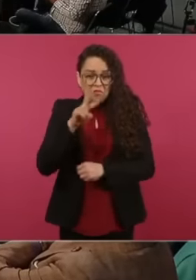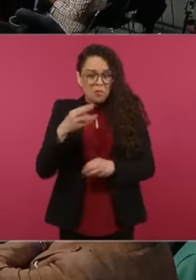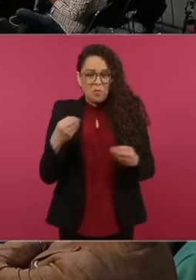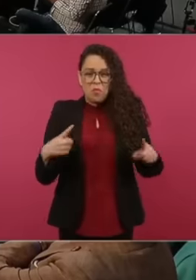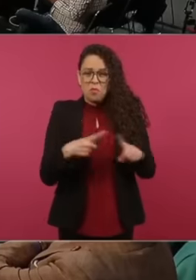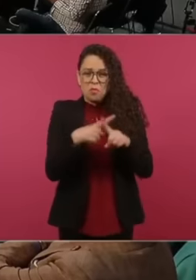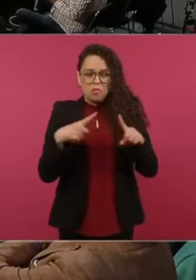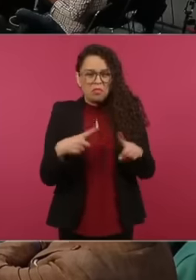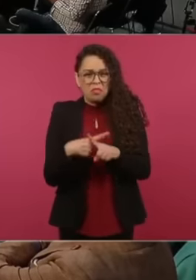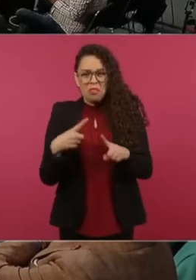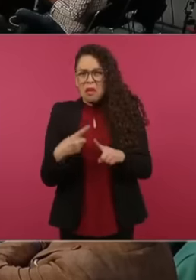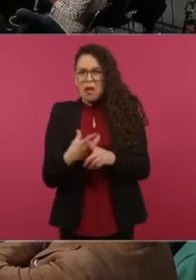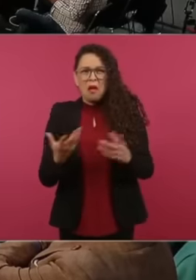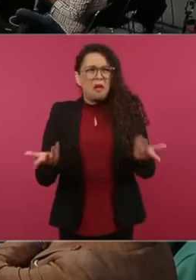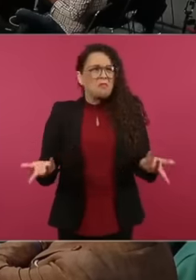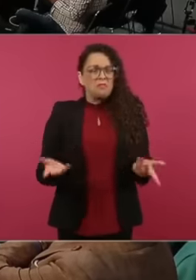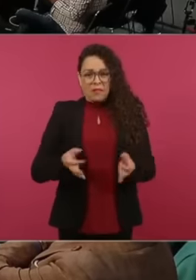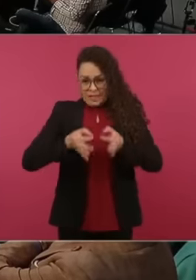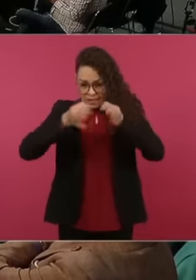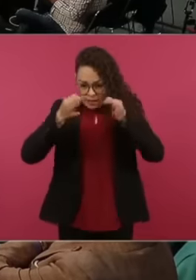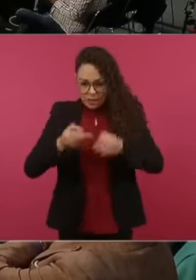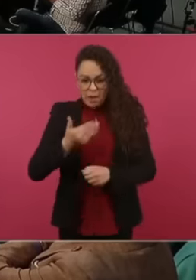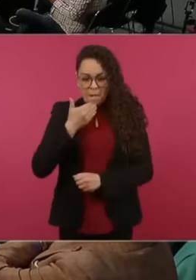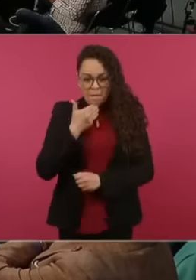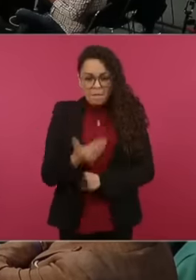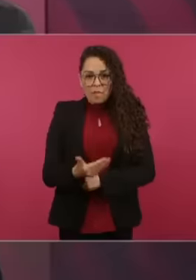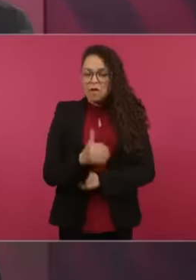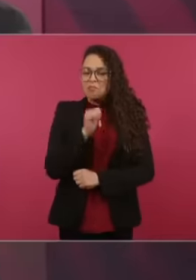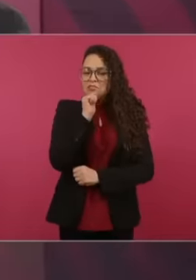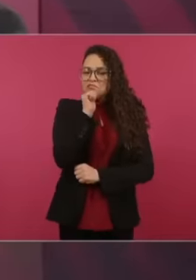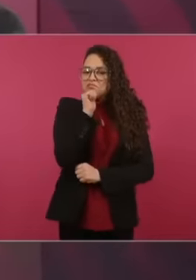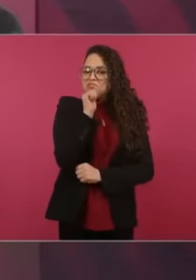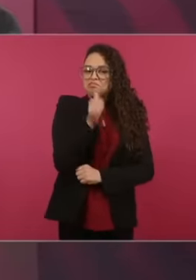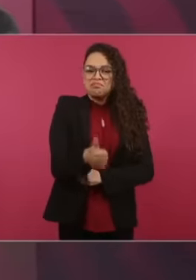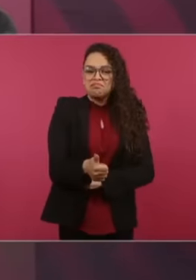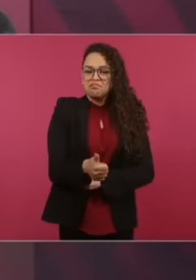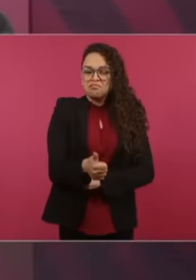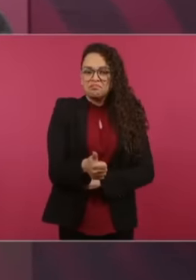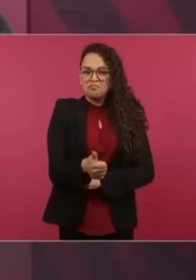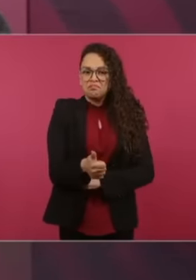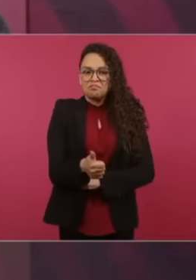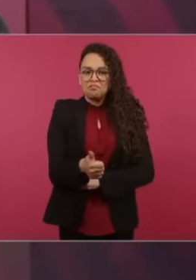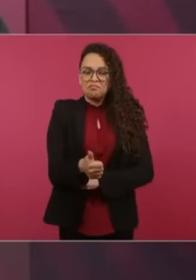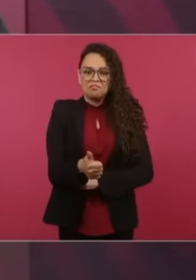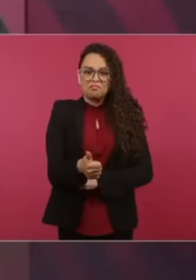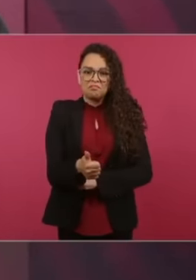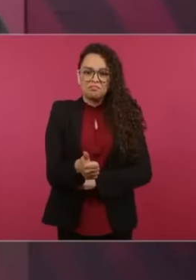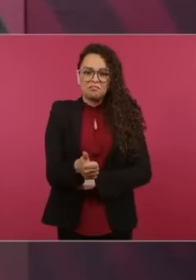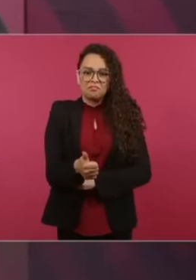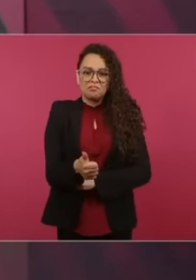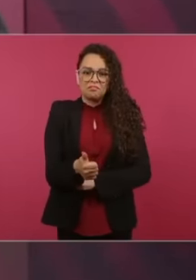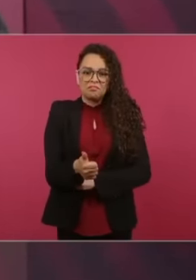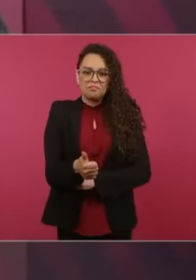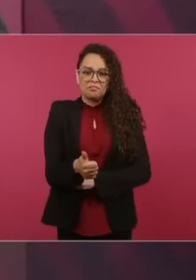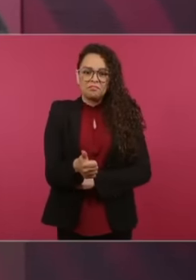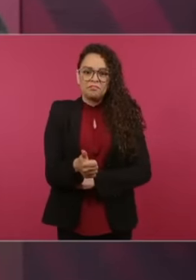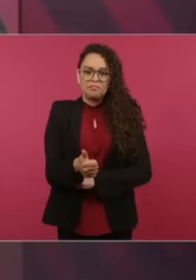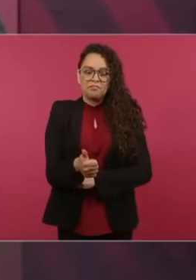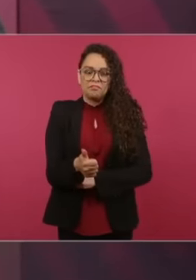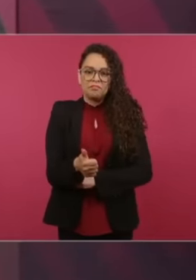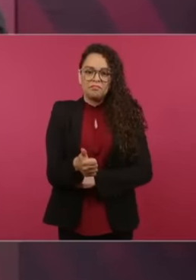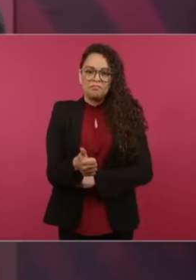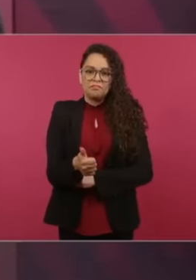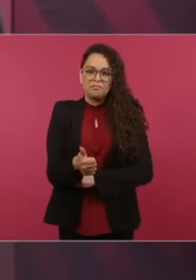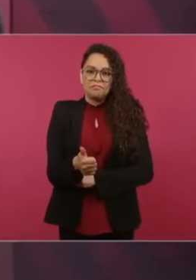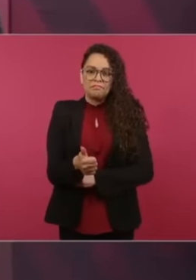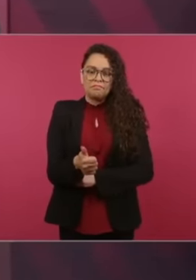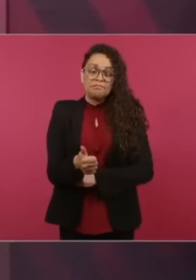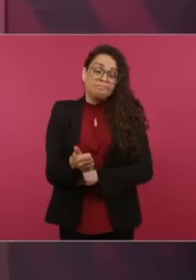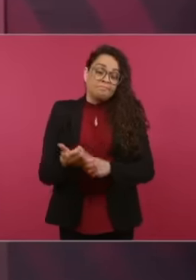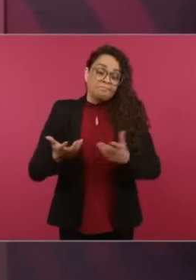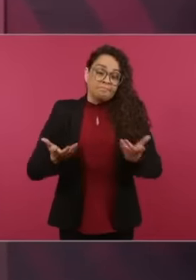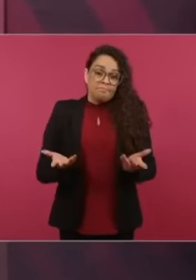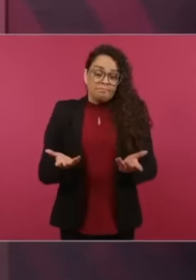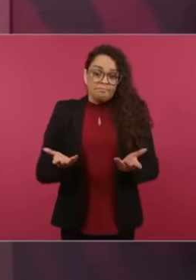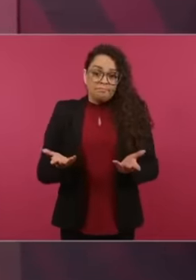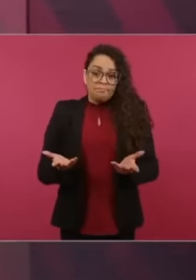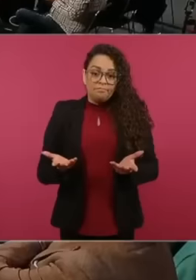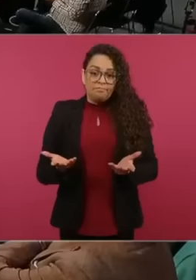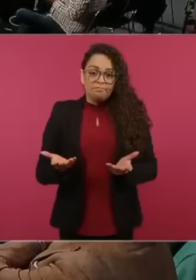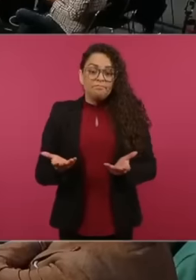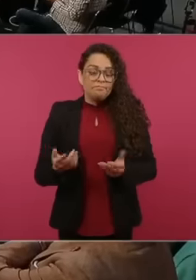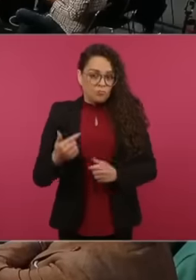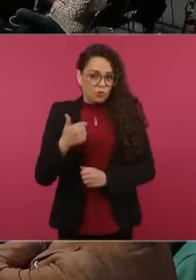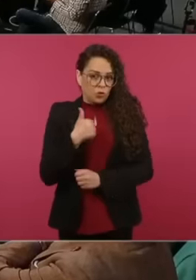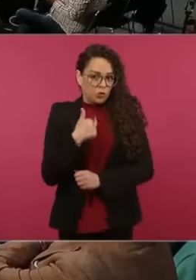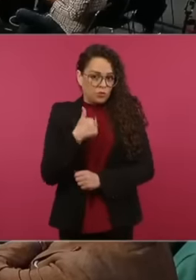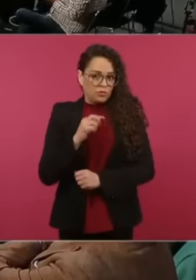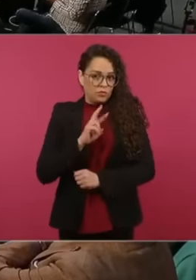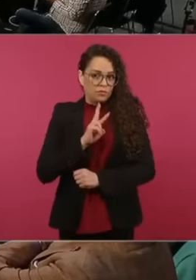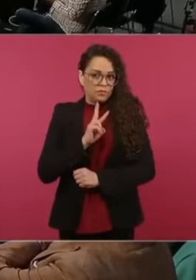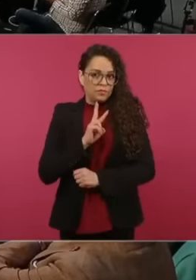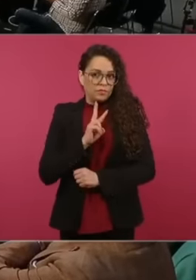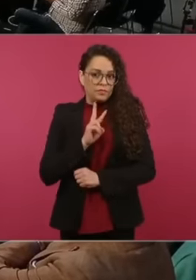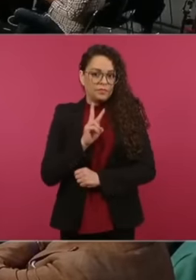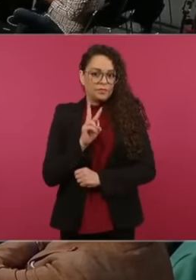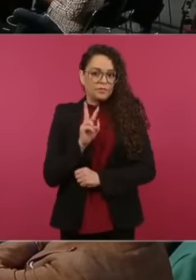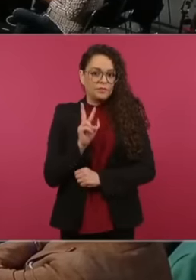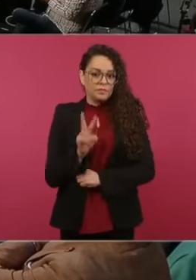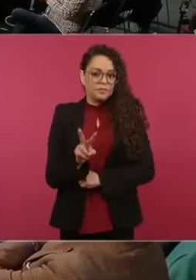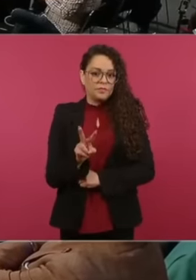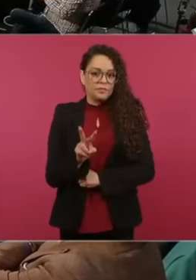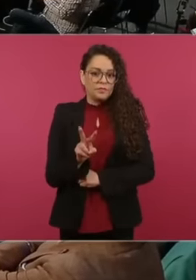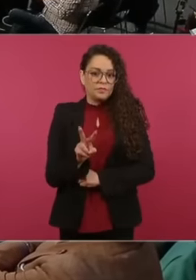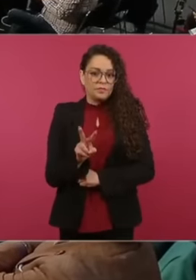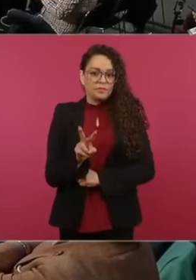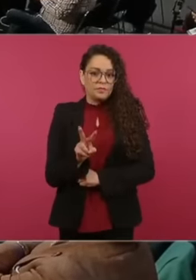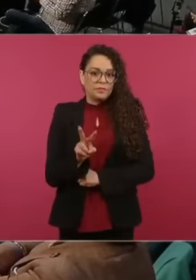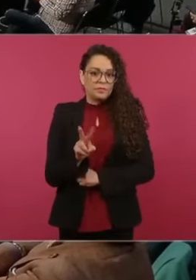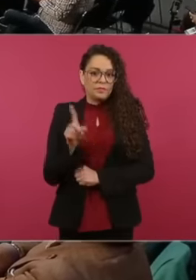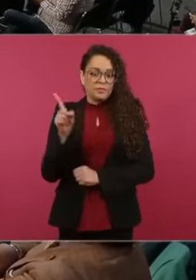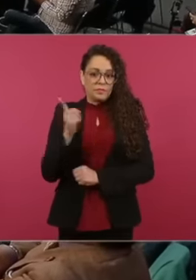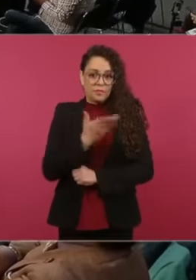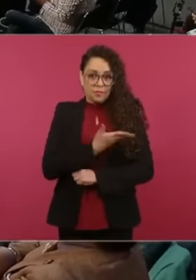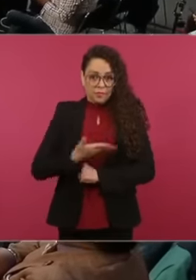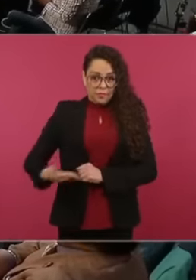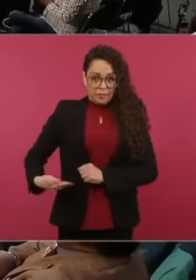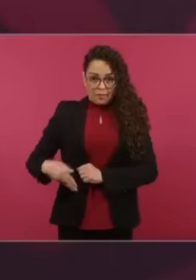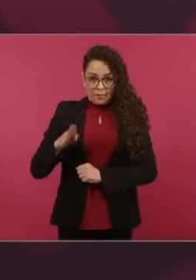and ambiguous, and I knew that the president was not aware